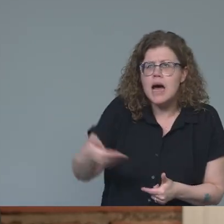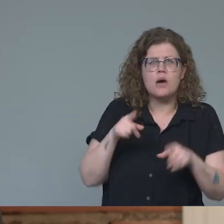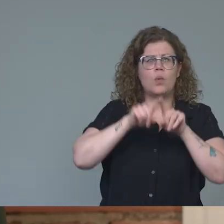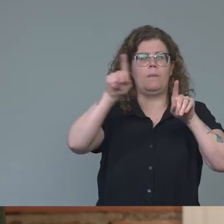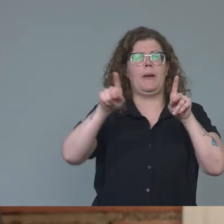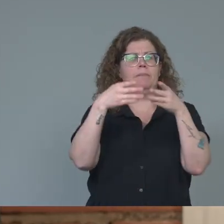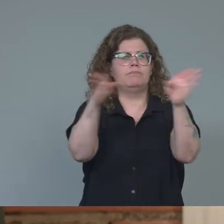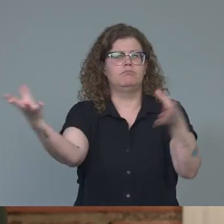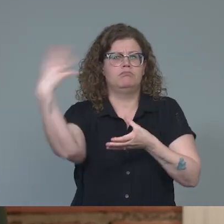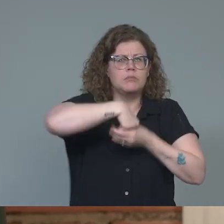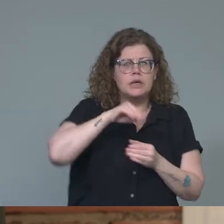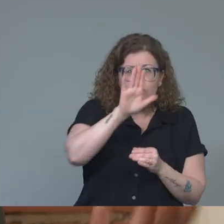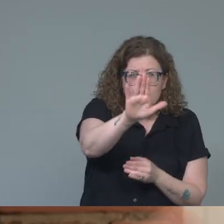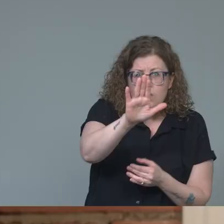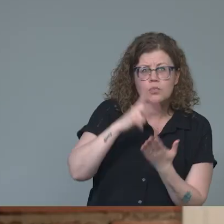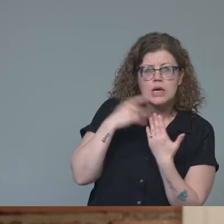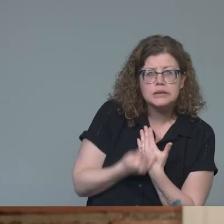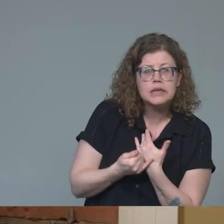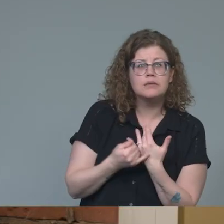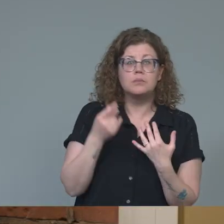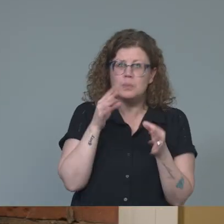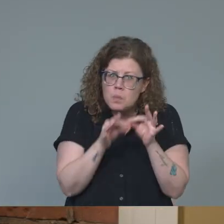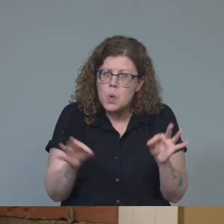your process and what's happening with your project, which is great. But communications,